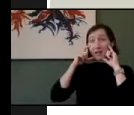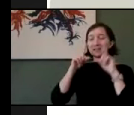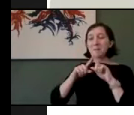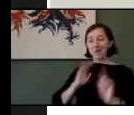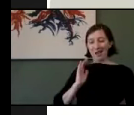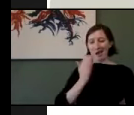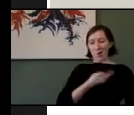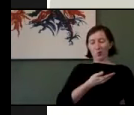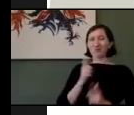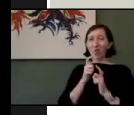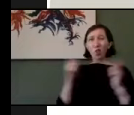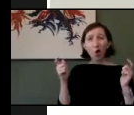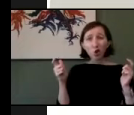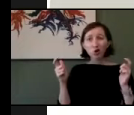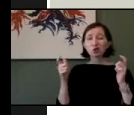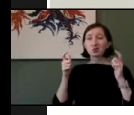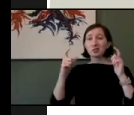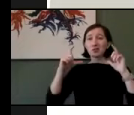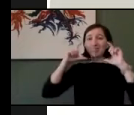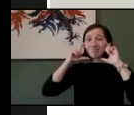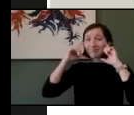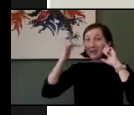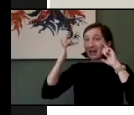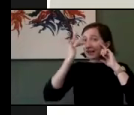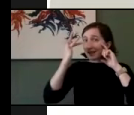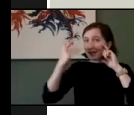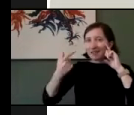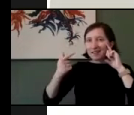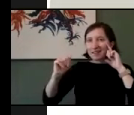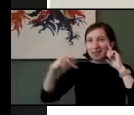I have gaps above and below my chin. Can you buy these in different sizes